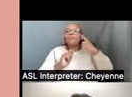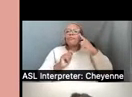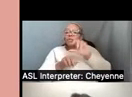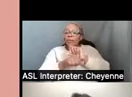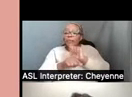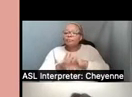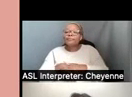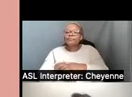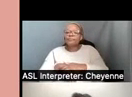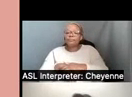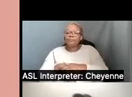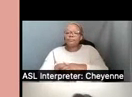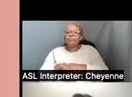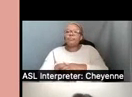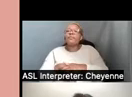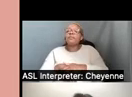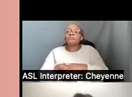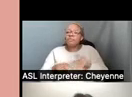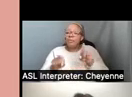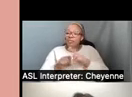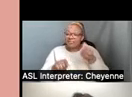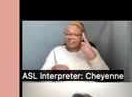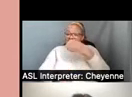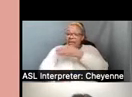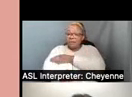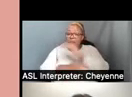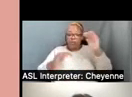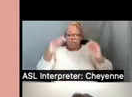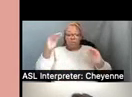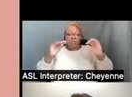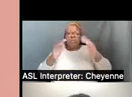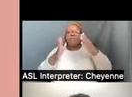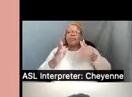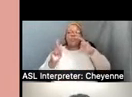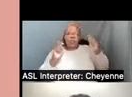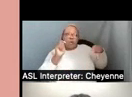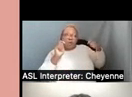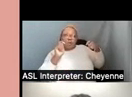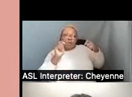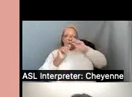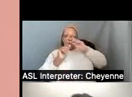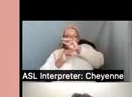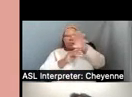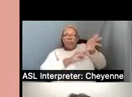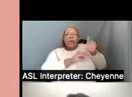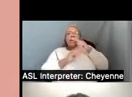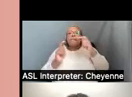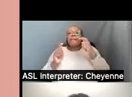There's an inherent power in balance between the person holding the camera and making editing decisions and the participants being portrayed.